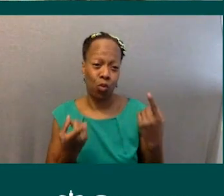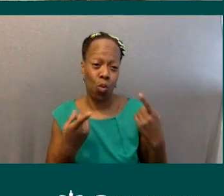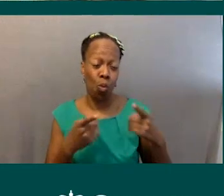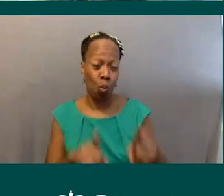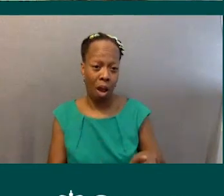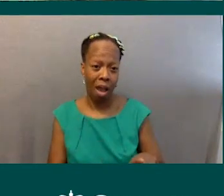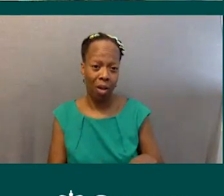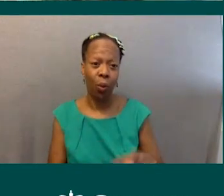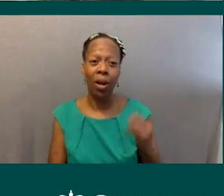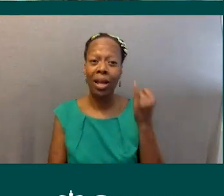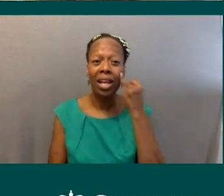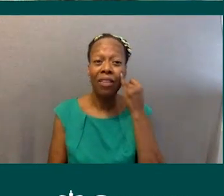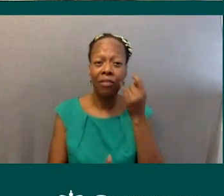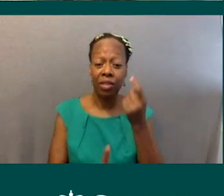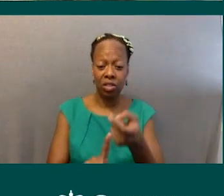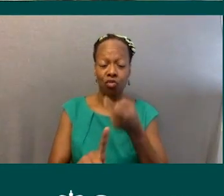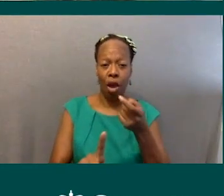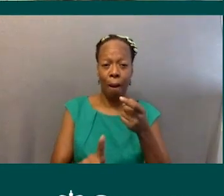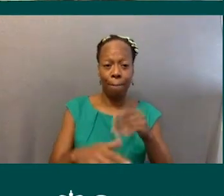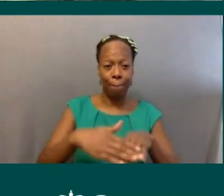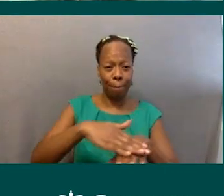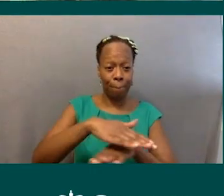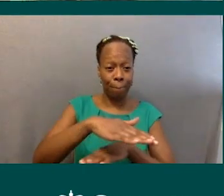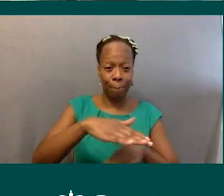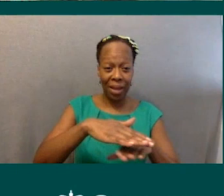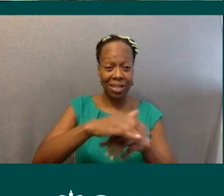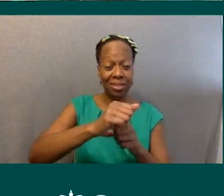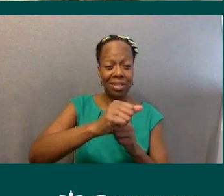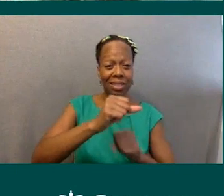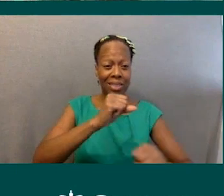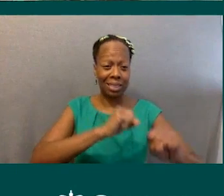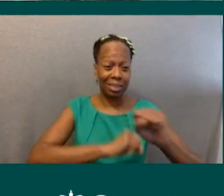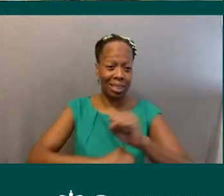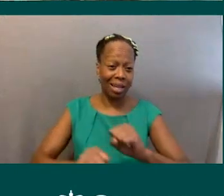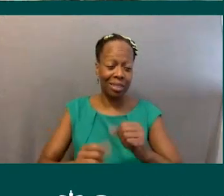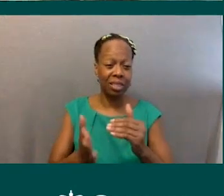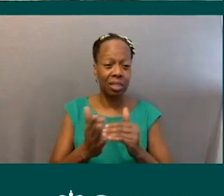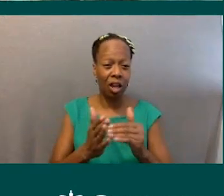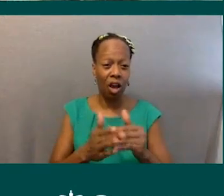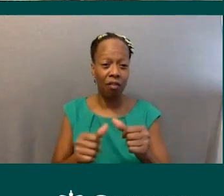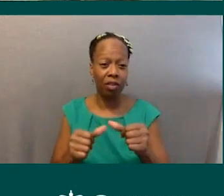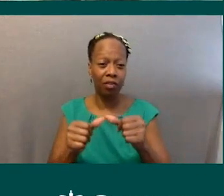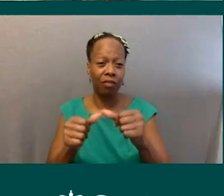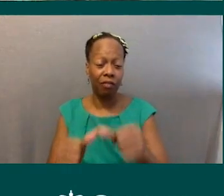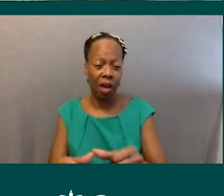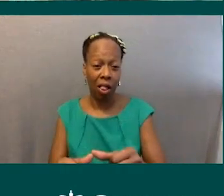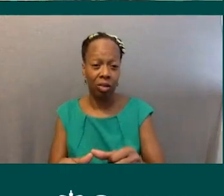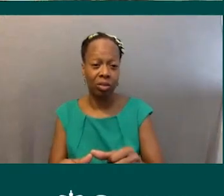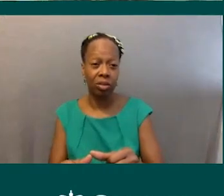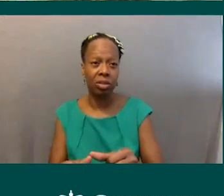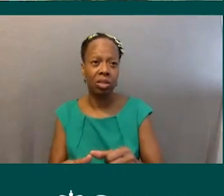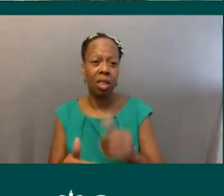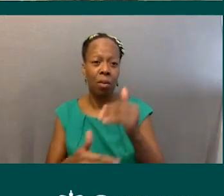it often follows a pipeline from cells to animals to people,